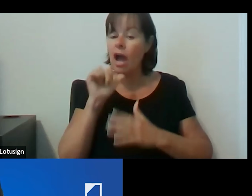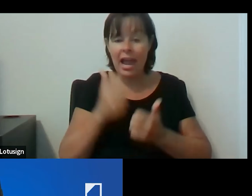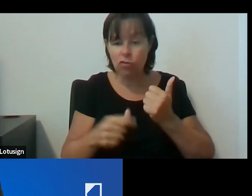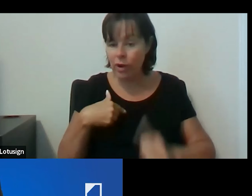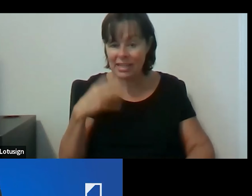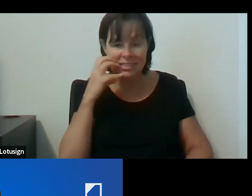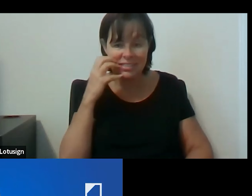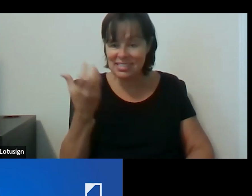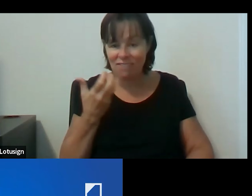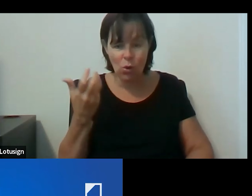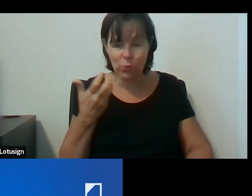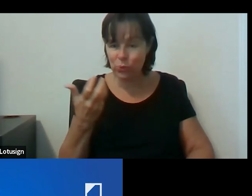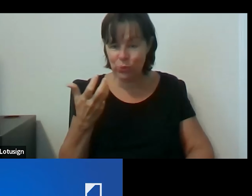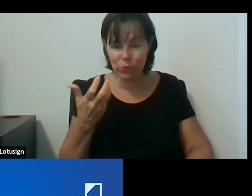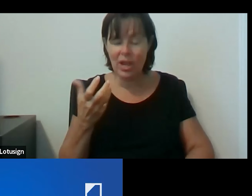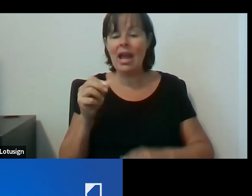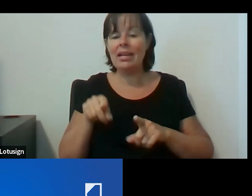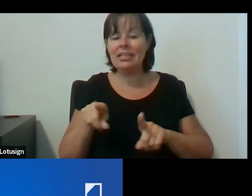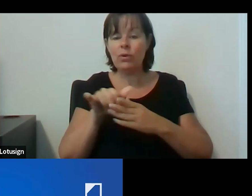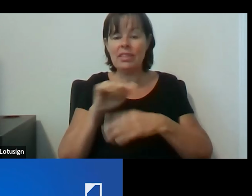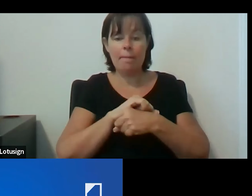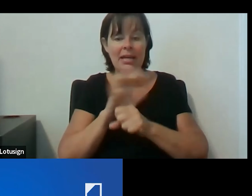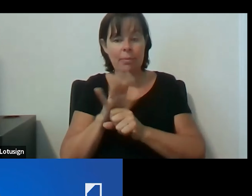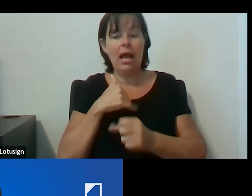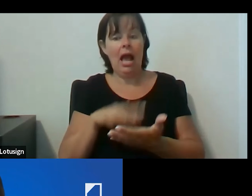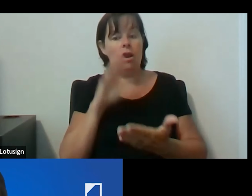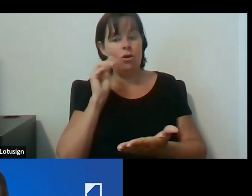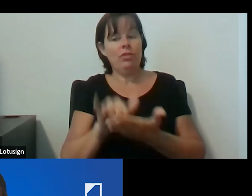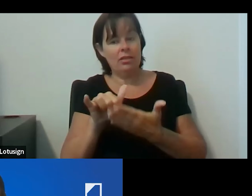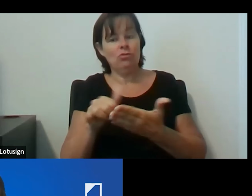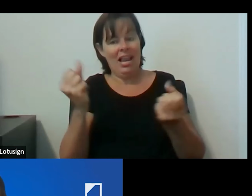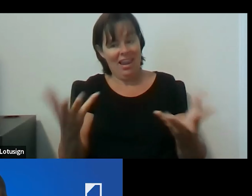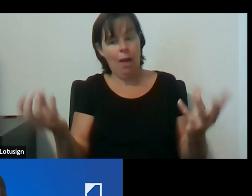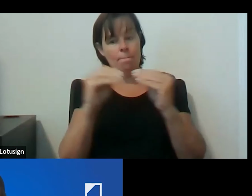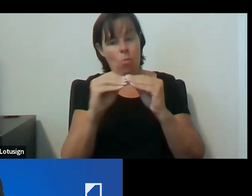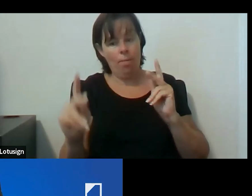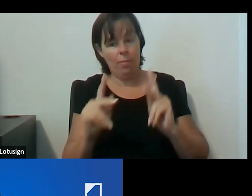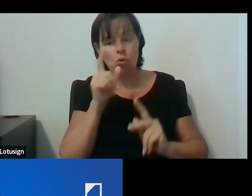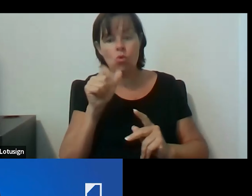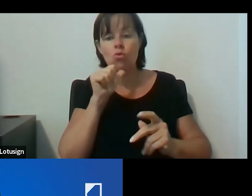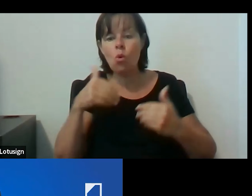and during the pandemic I learned that there's a lot more people that don't even have access to the